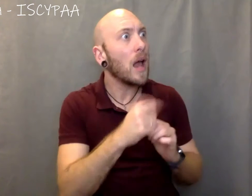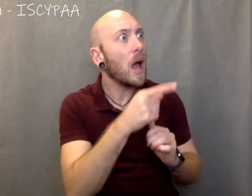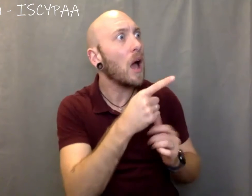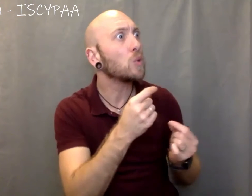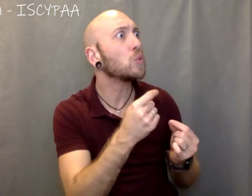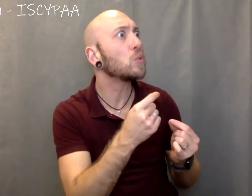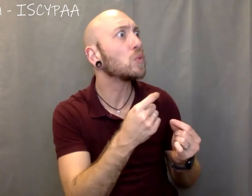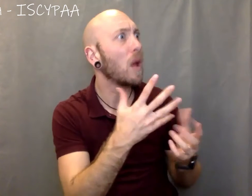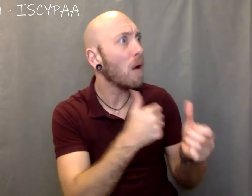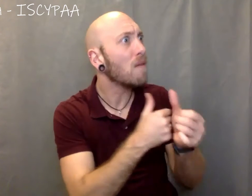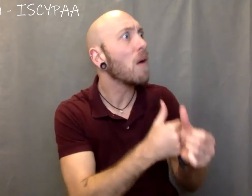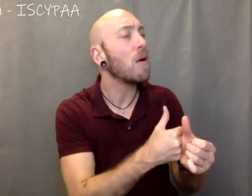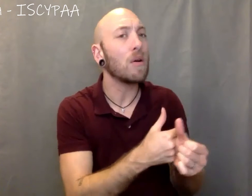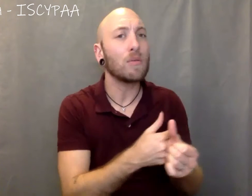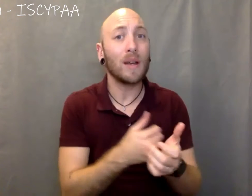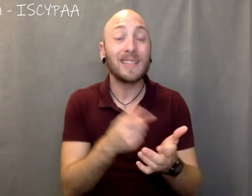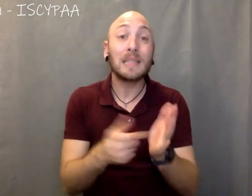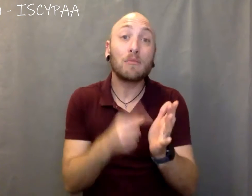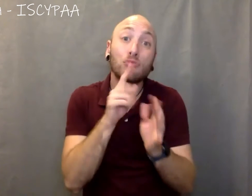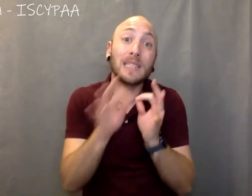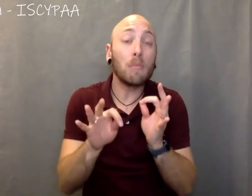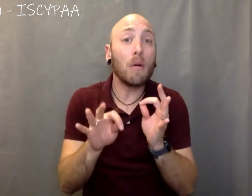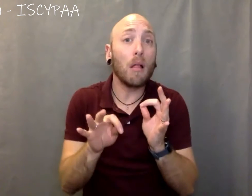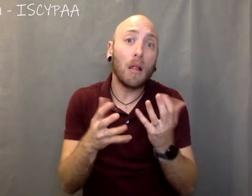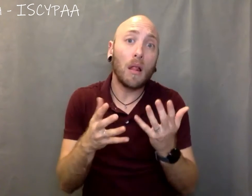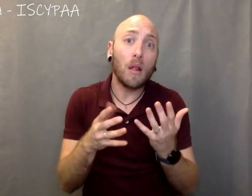You know we don't always just like people that walk into AA